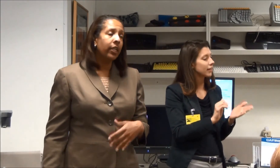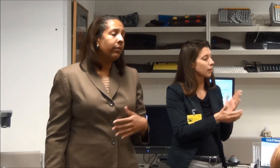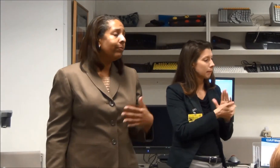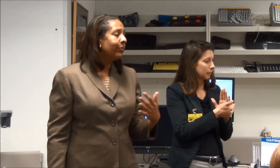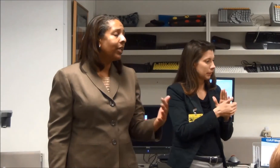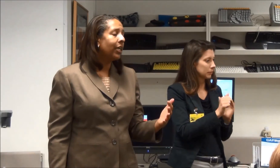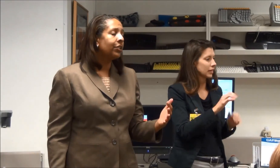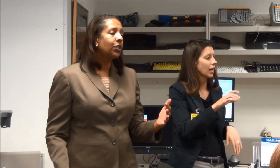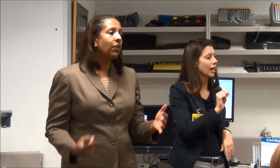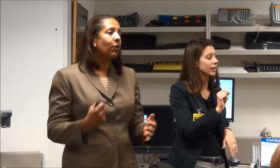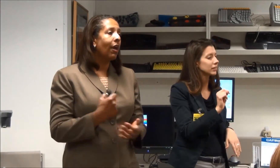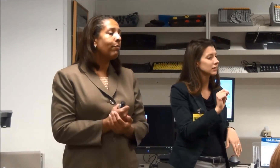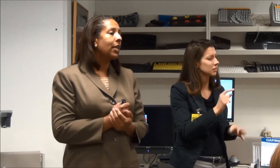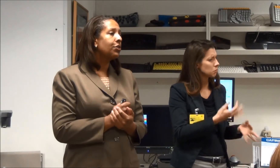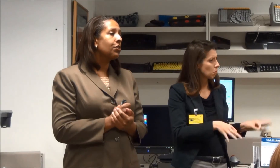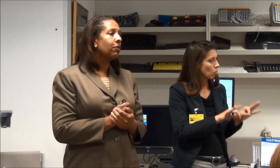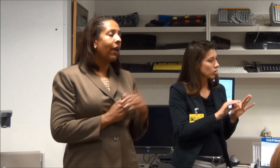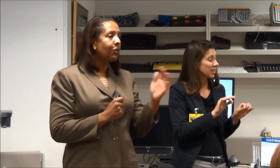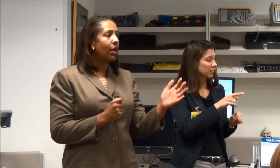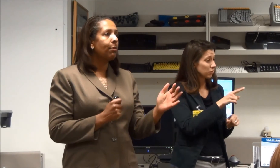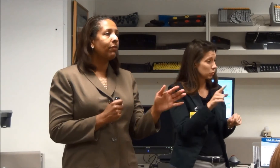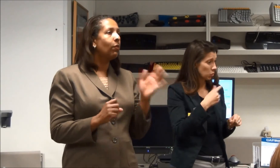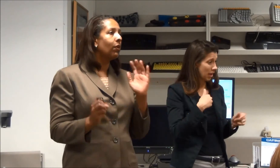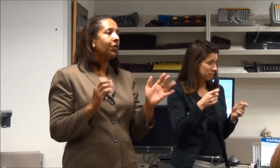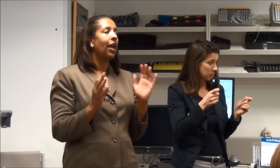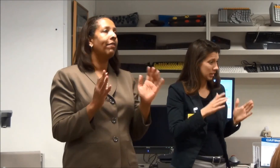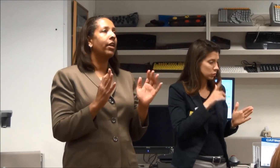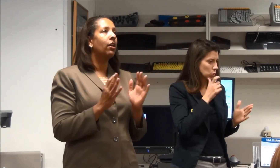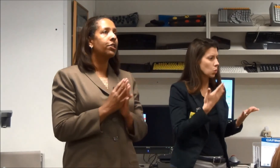Importantly, if you have managers who have had training before and they're having a hard